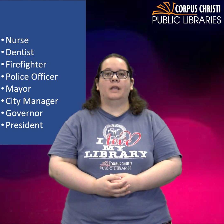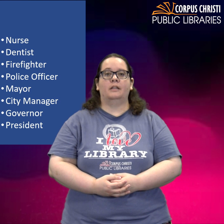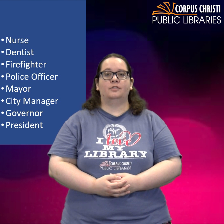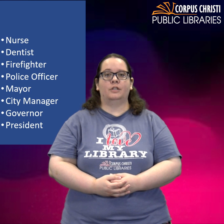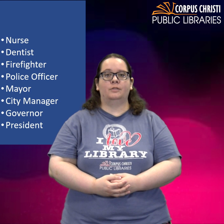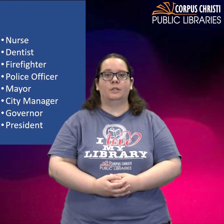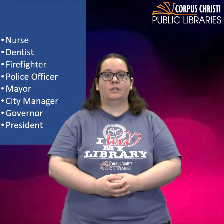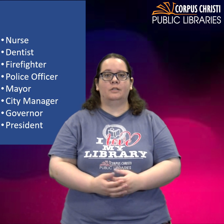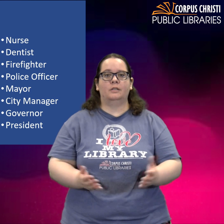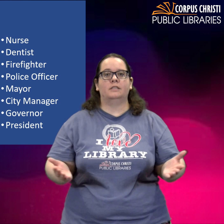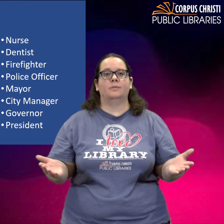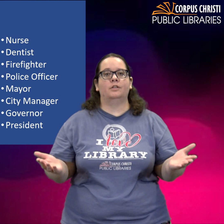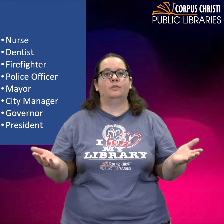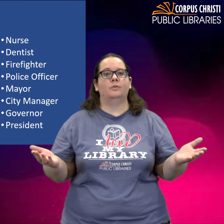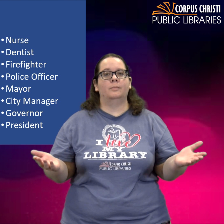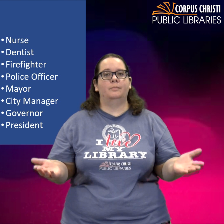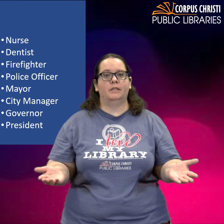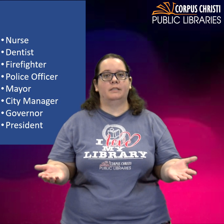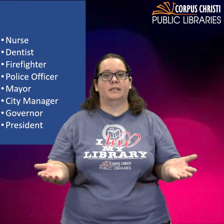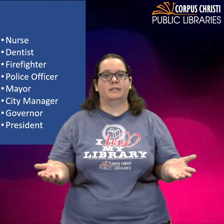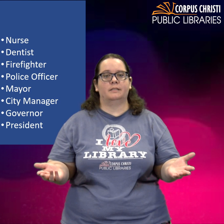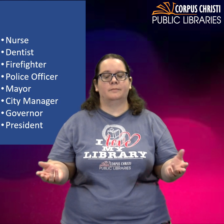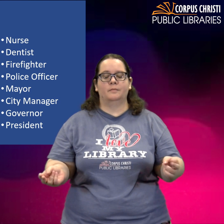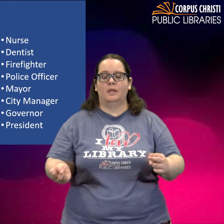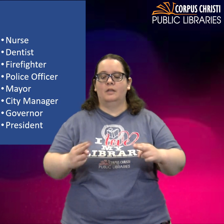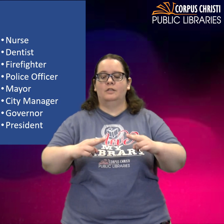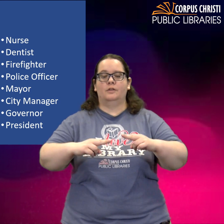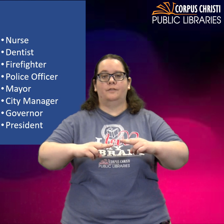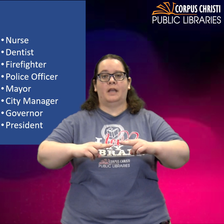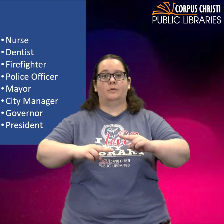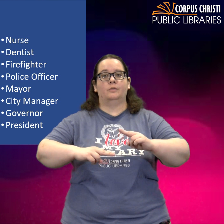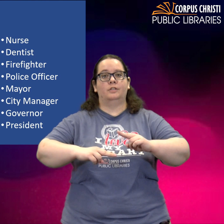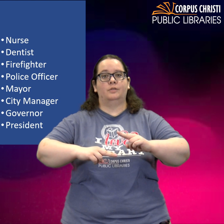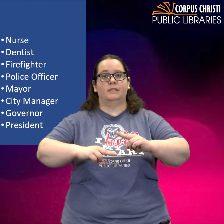a construction worker is someone who builds things. So for that, we're going to do the